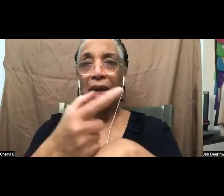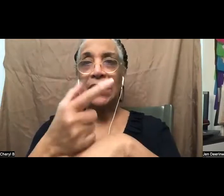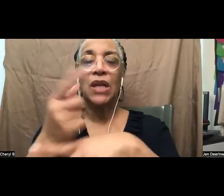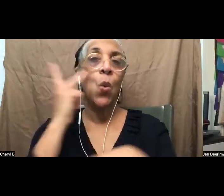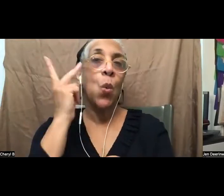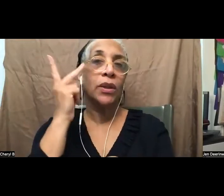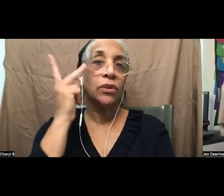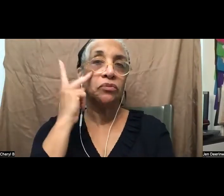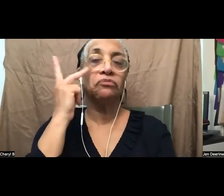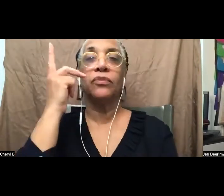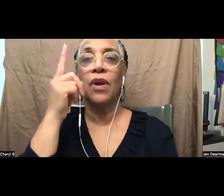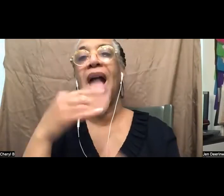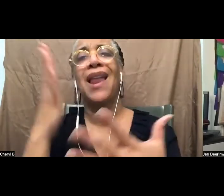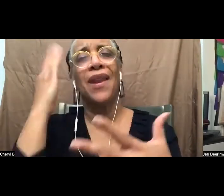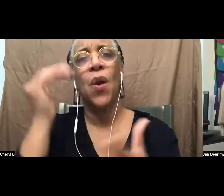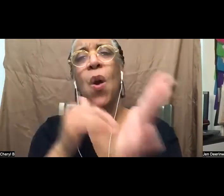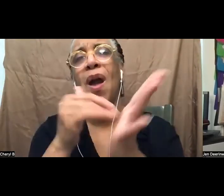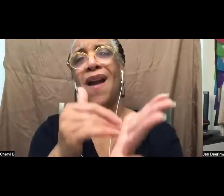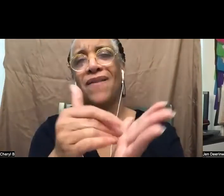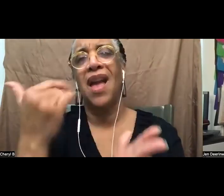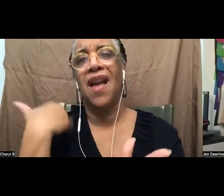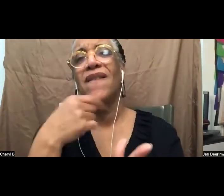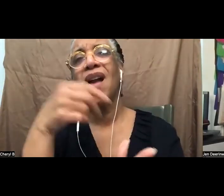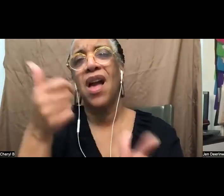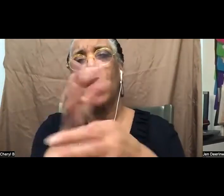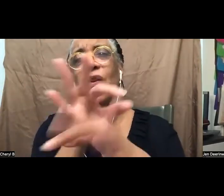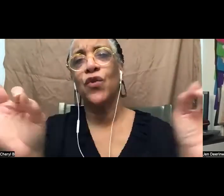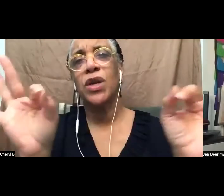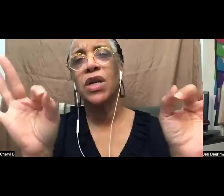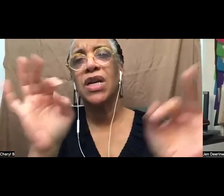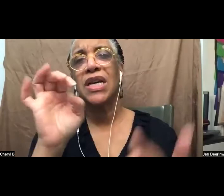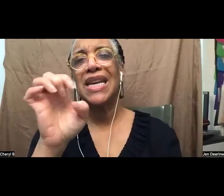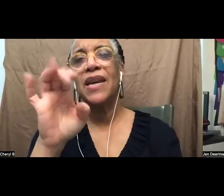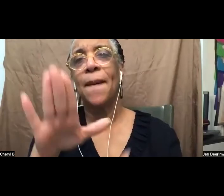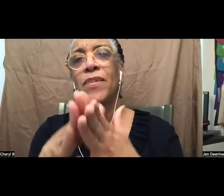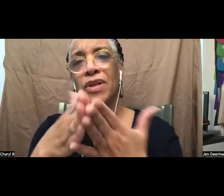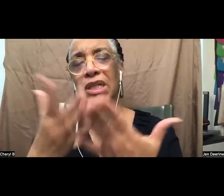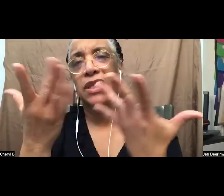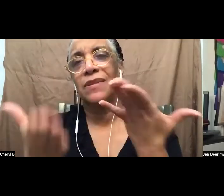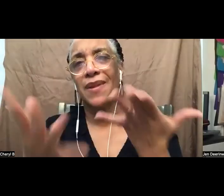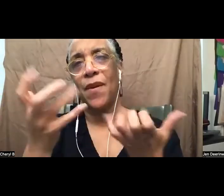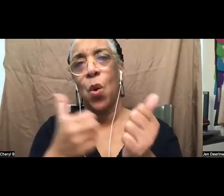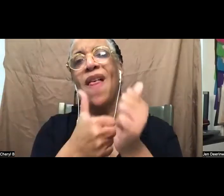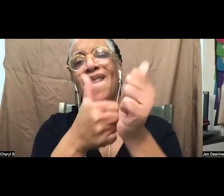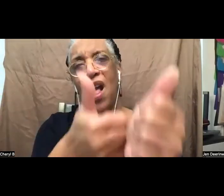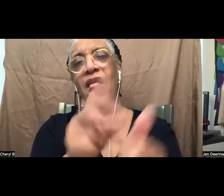I know they often have some free e-books so you might want to just follow Verso in general.